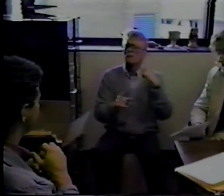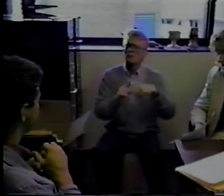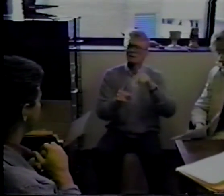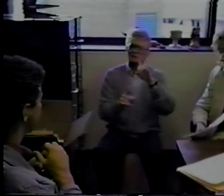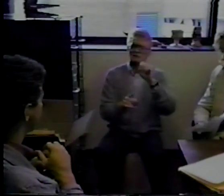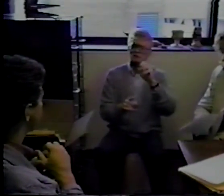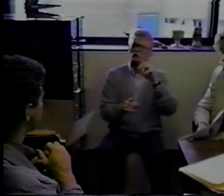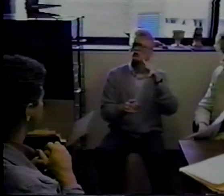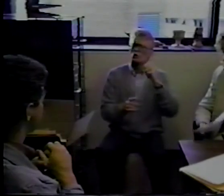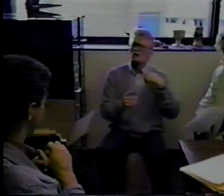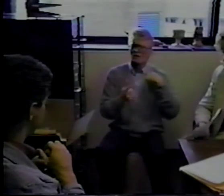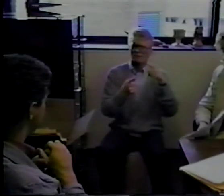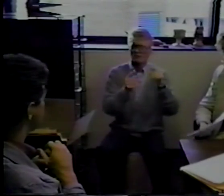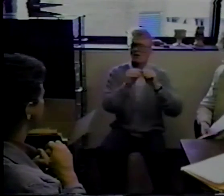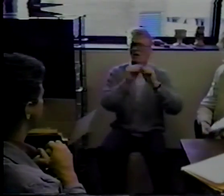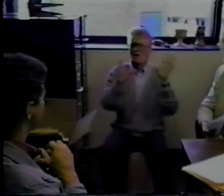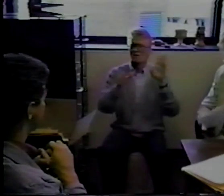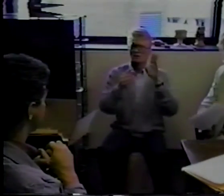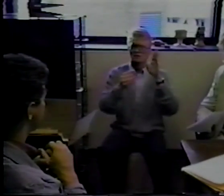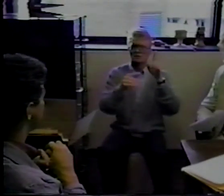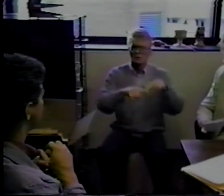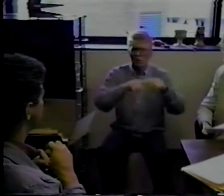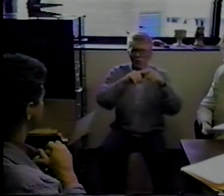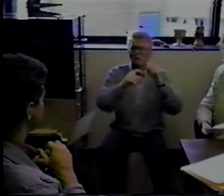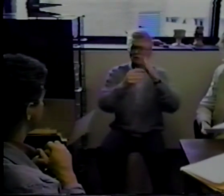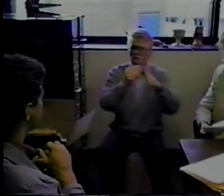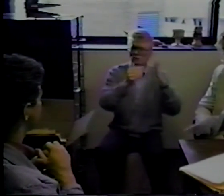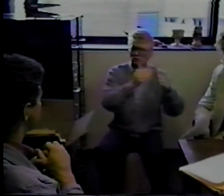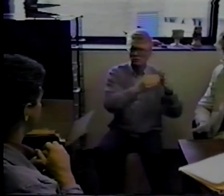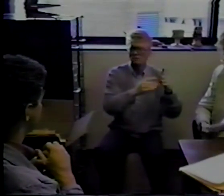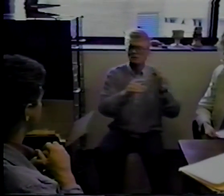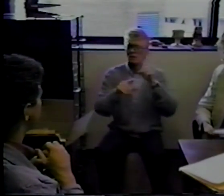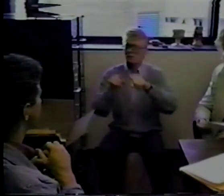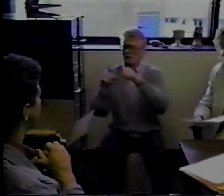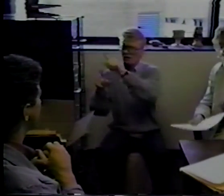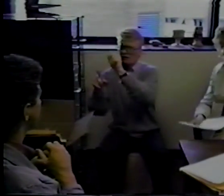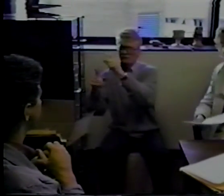and, but, or, so anyway. I don't even know